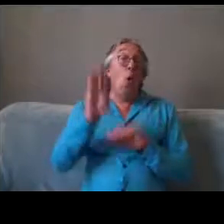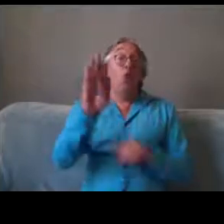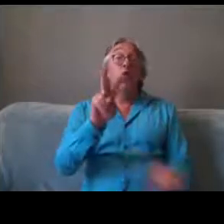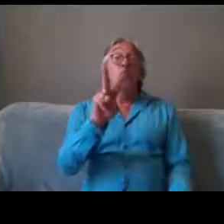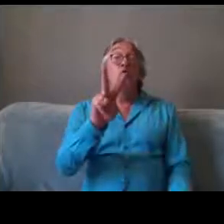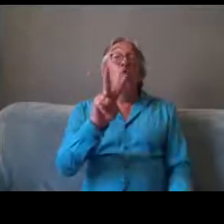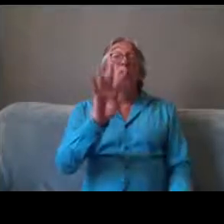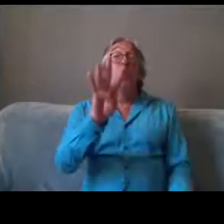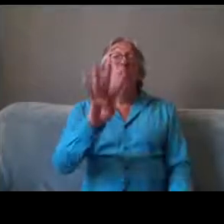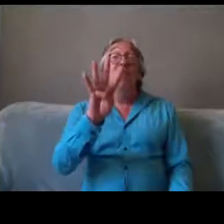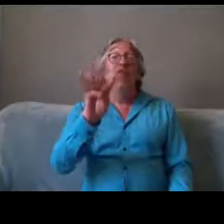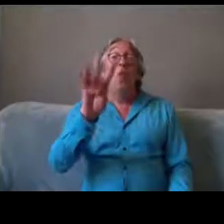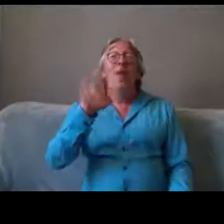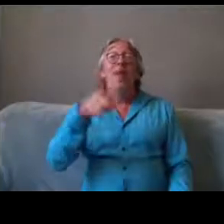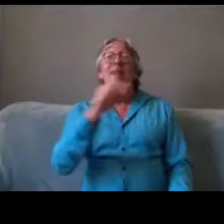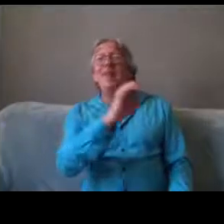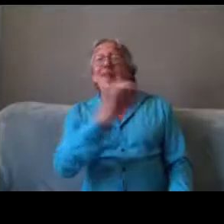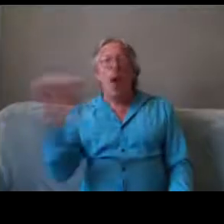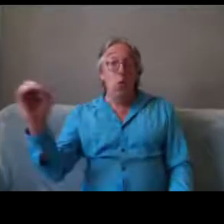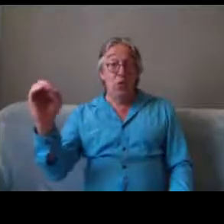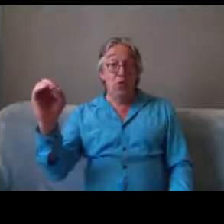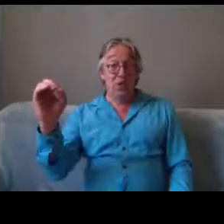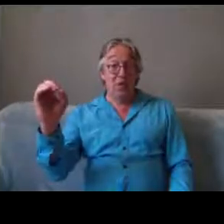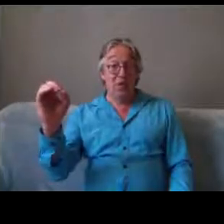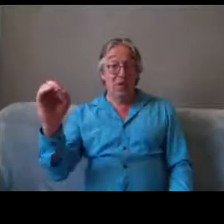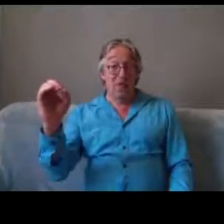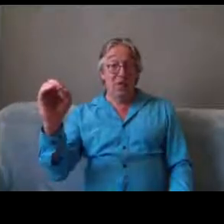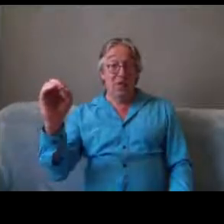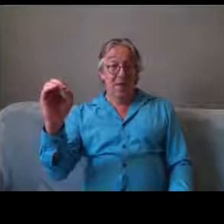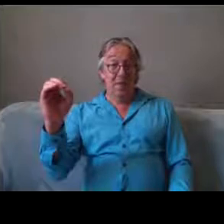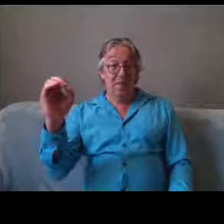to try to build synergies with other actors,